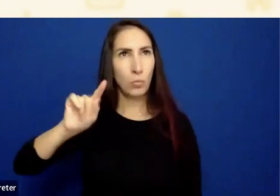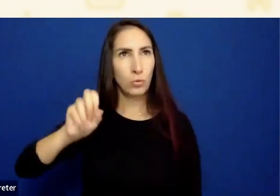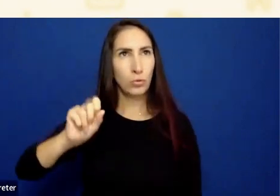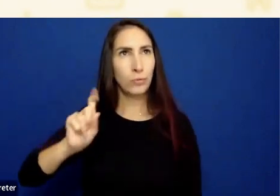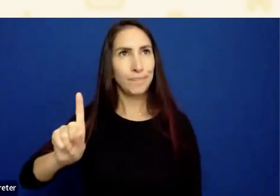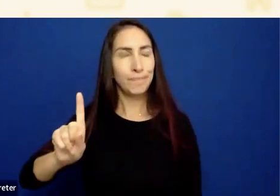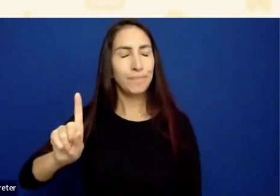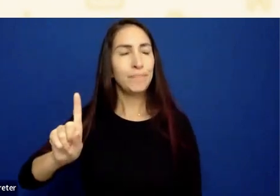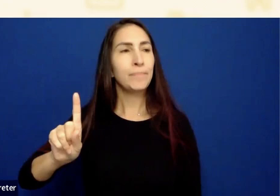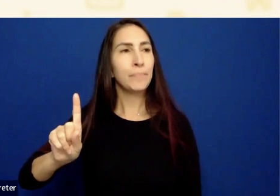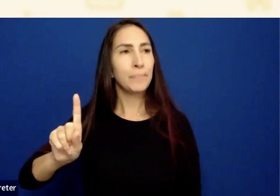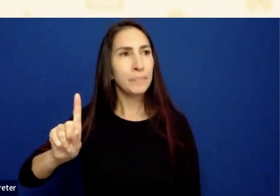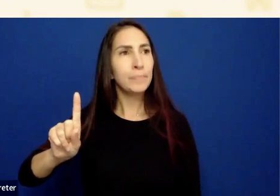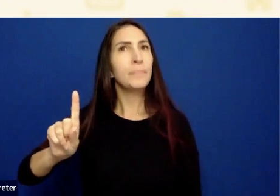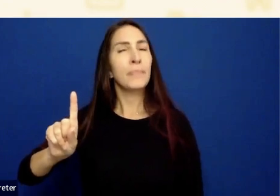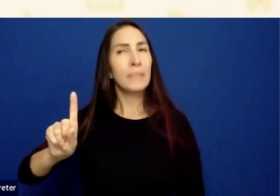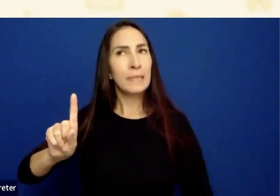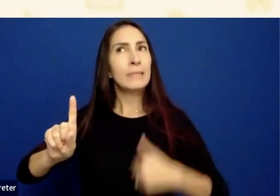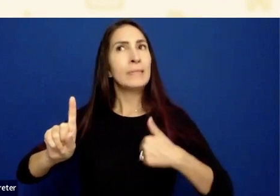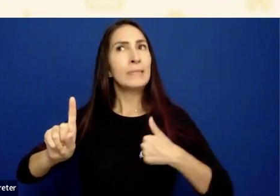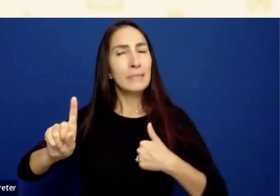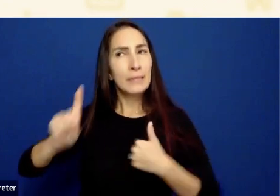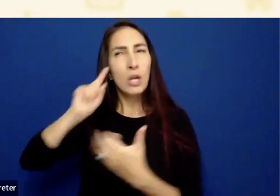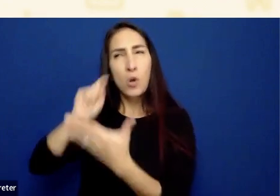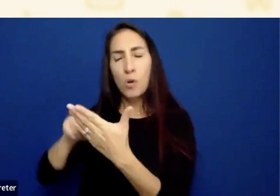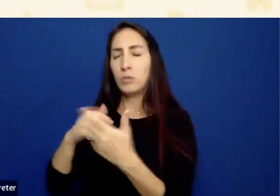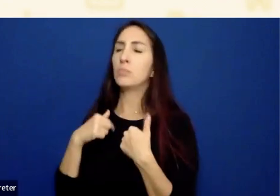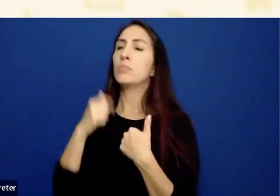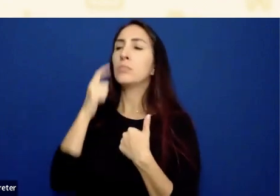When I was looking at the styles, it said, like,